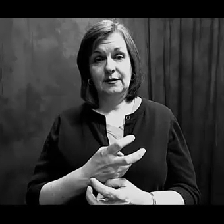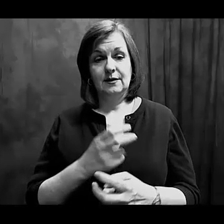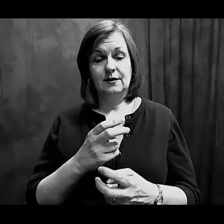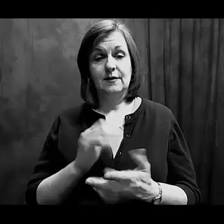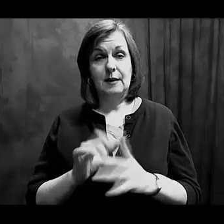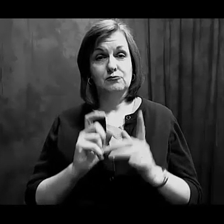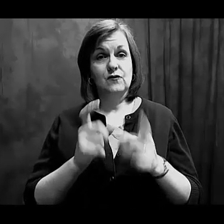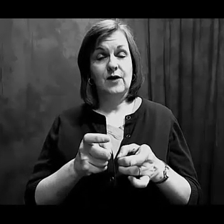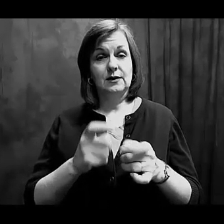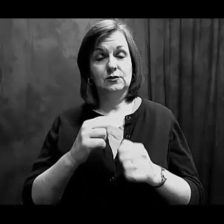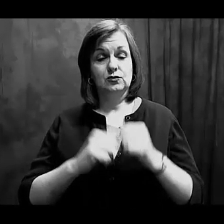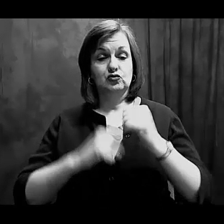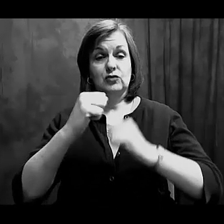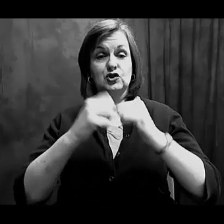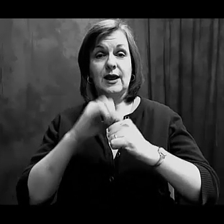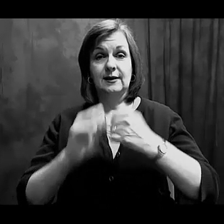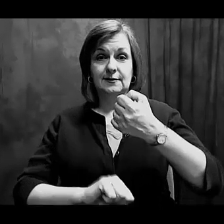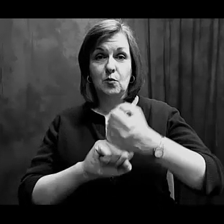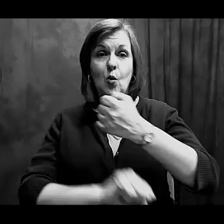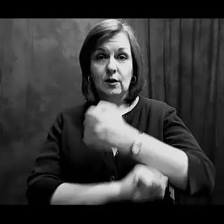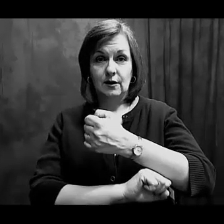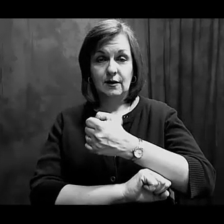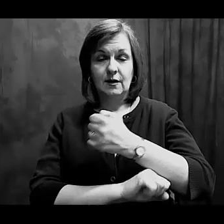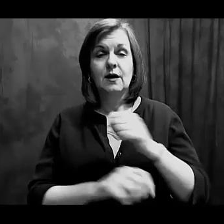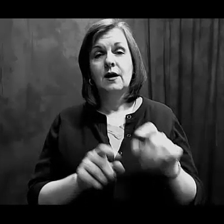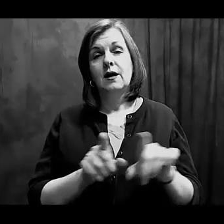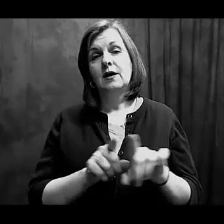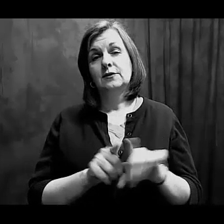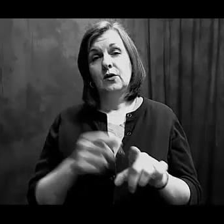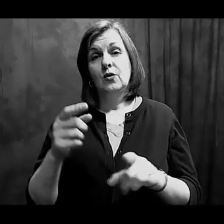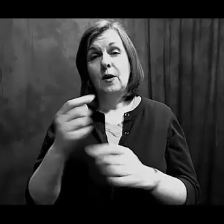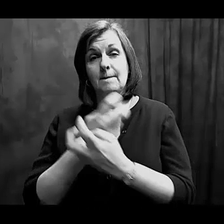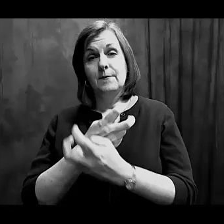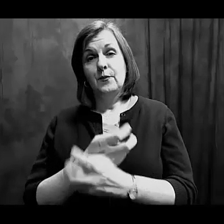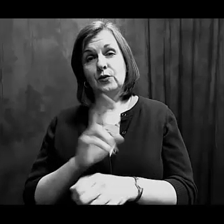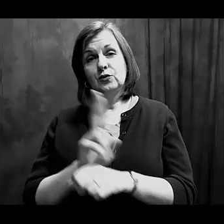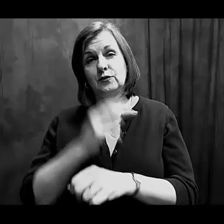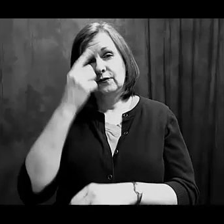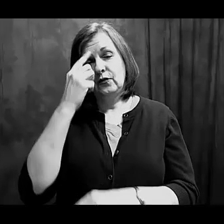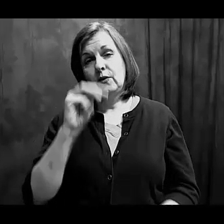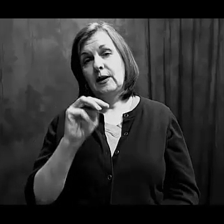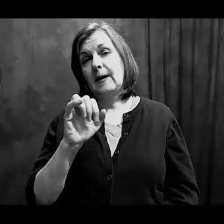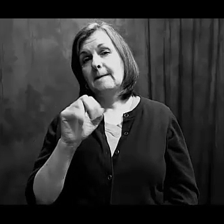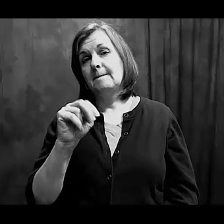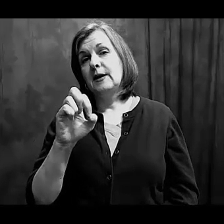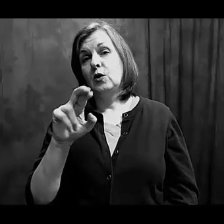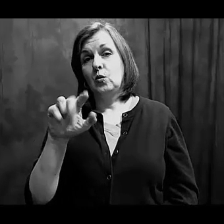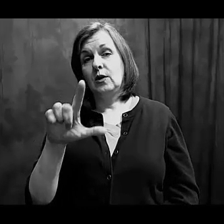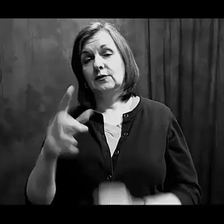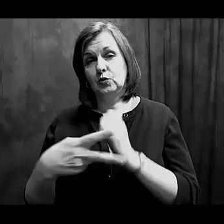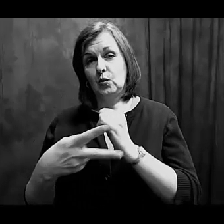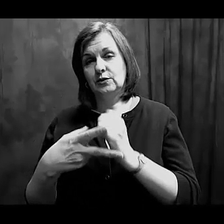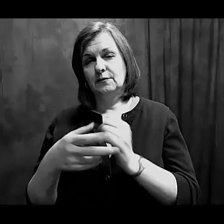your skeleton is structure and support -- and the other thing that we often forget about